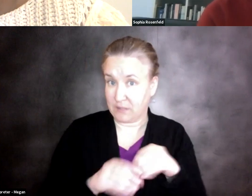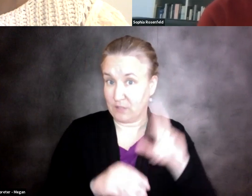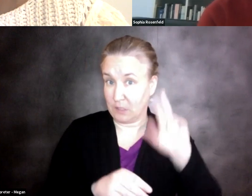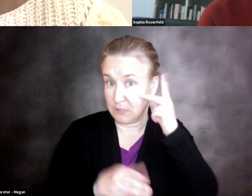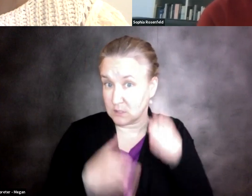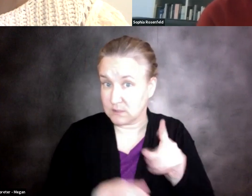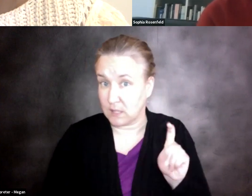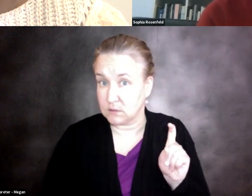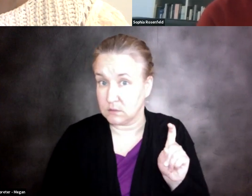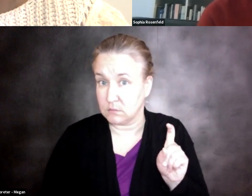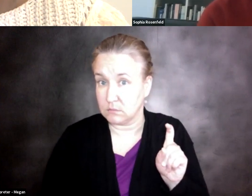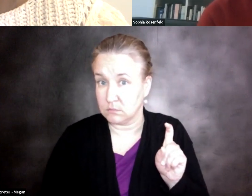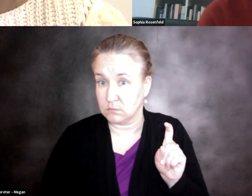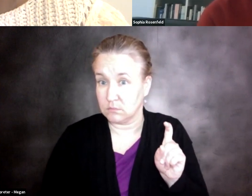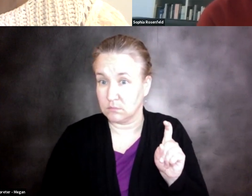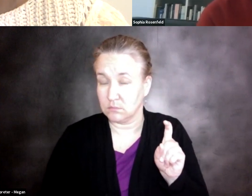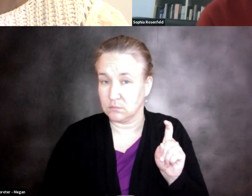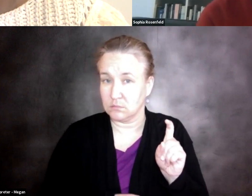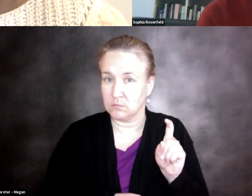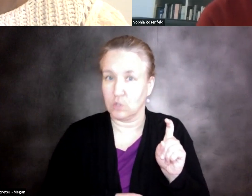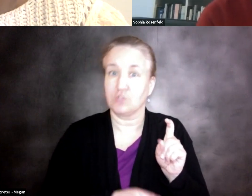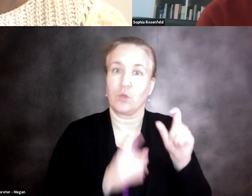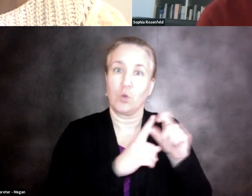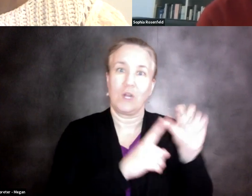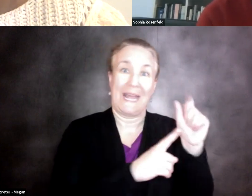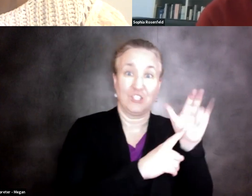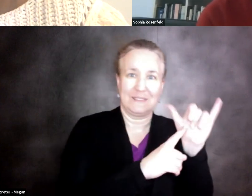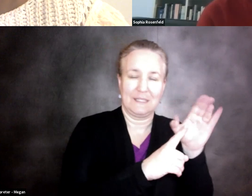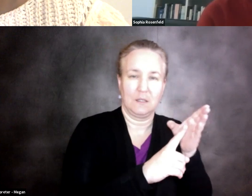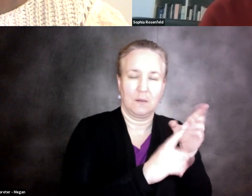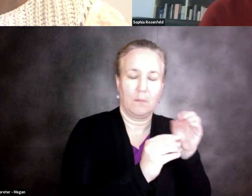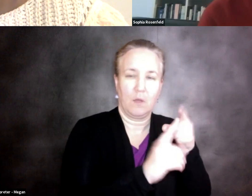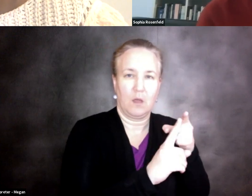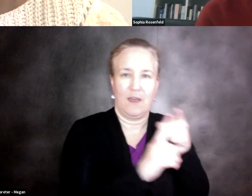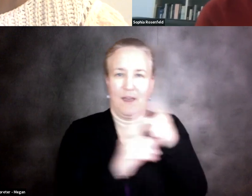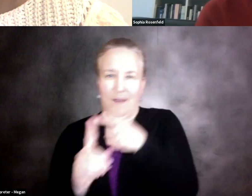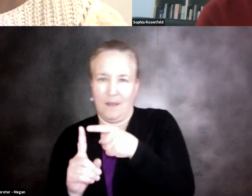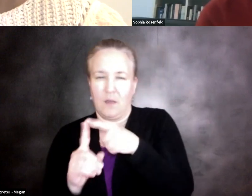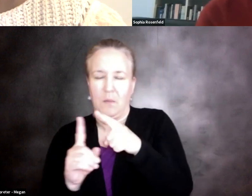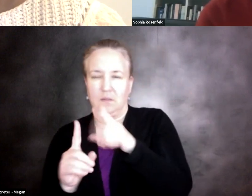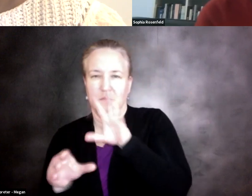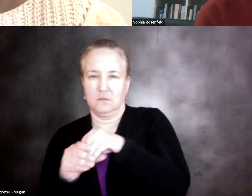Moving away from the word agency in some ways, but engagement in politics. Do you have any thoughts on--